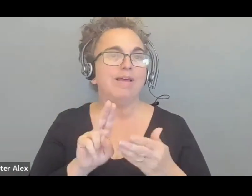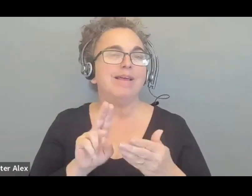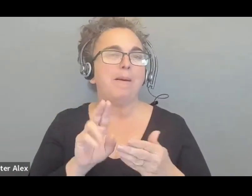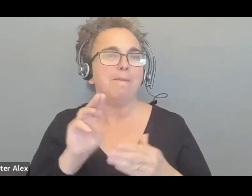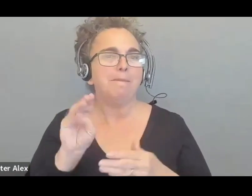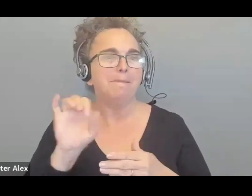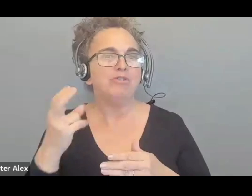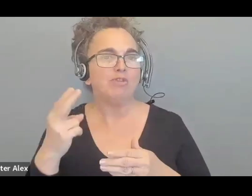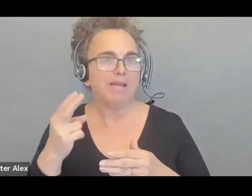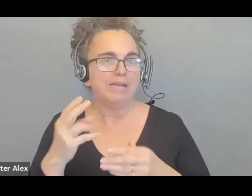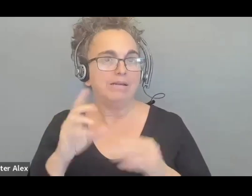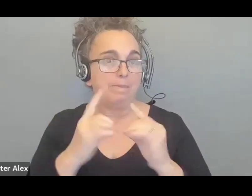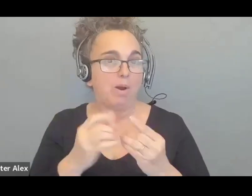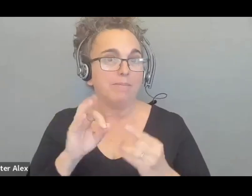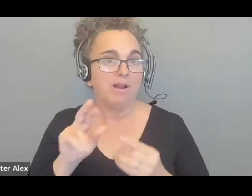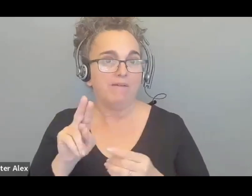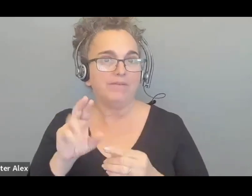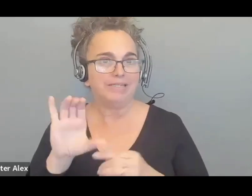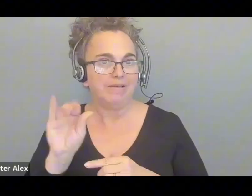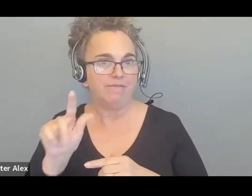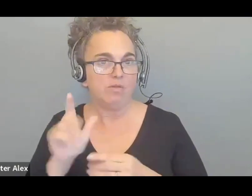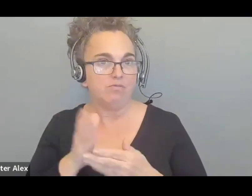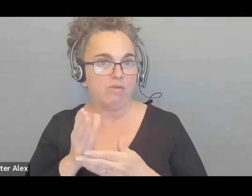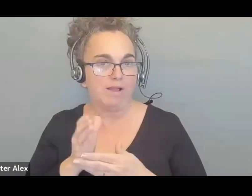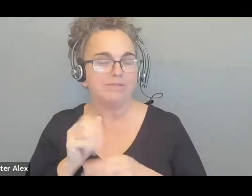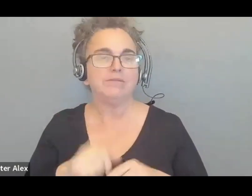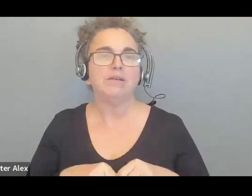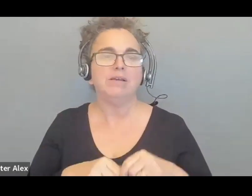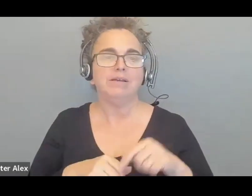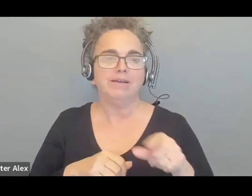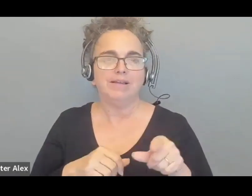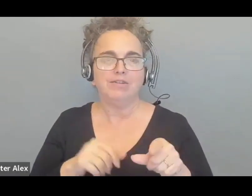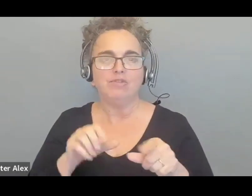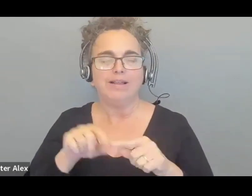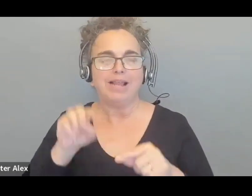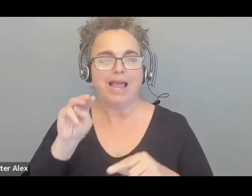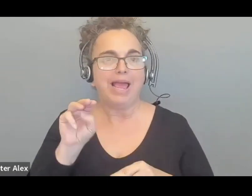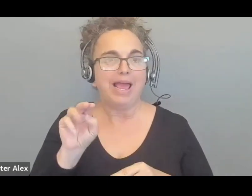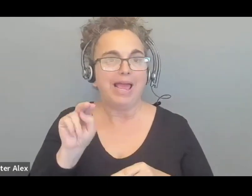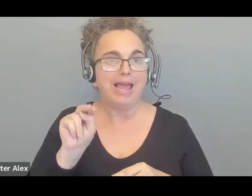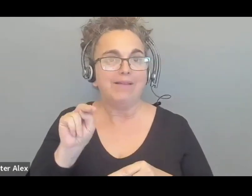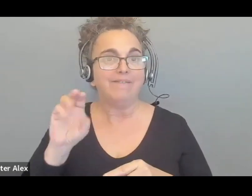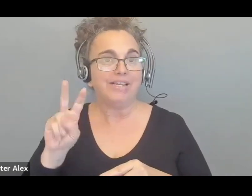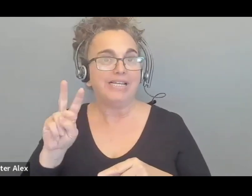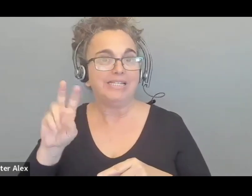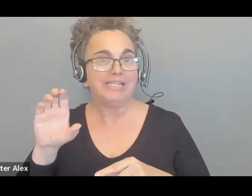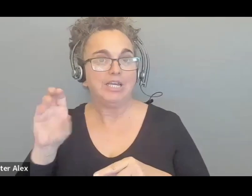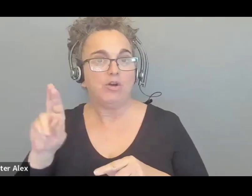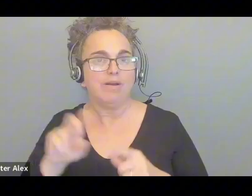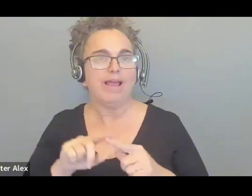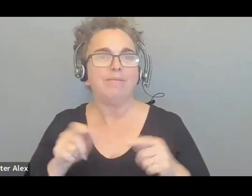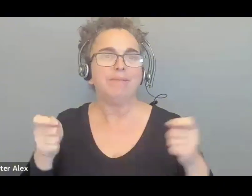She serves as a member of the executive team at the MDCR and manages the ADA compliance unit.